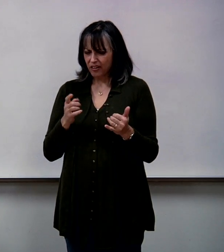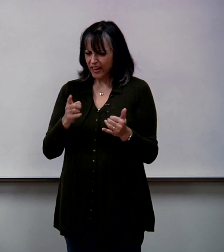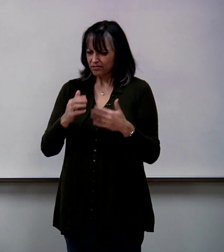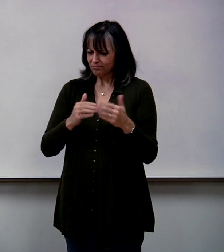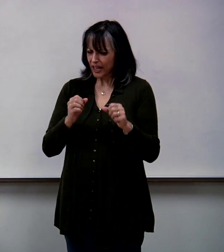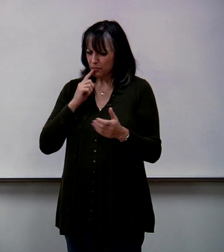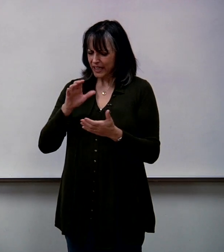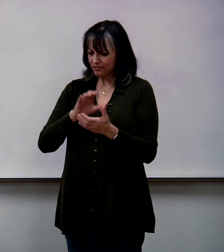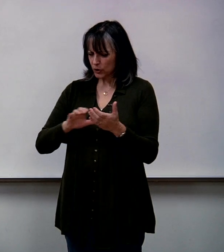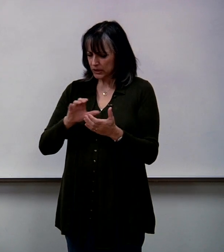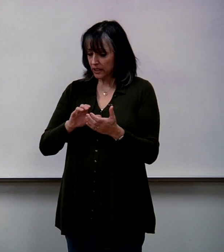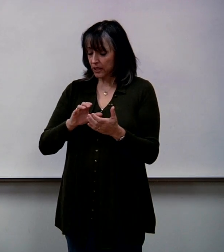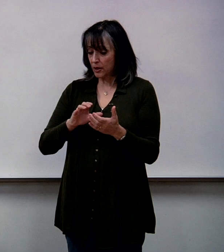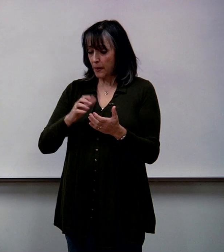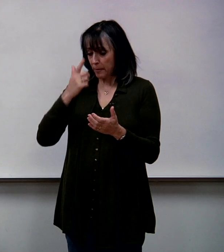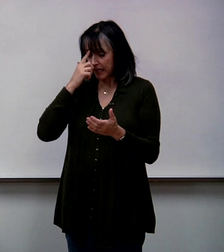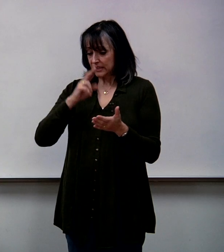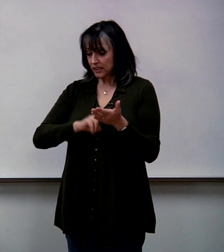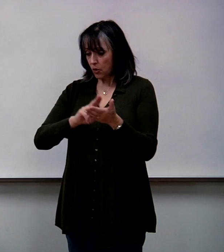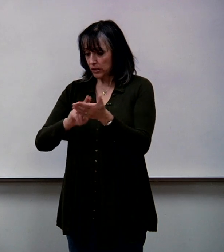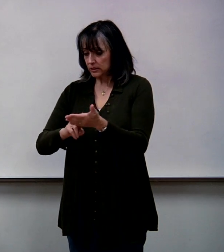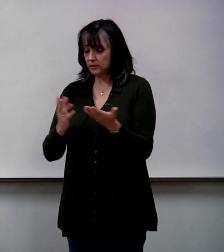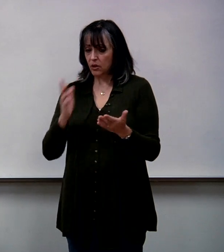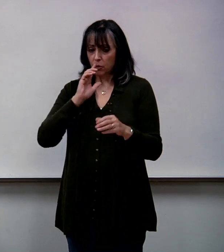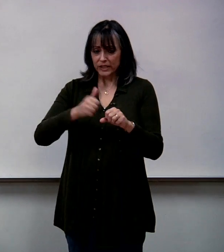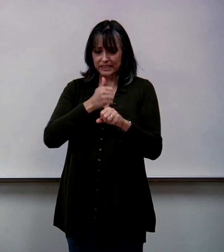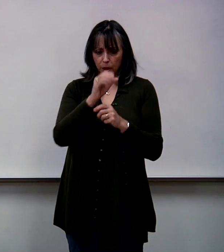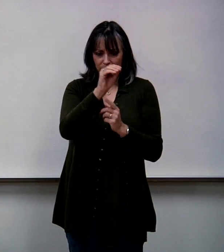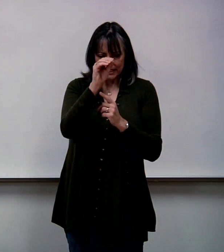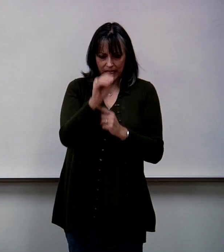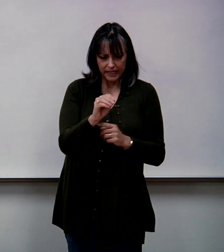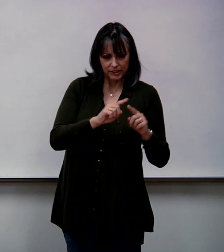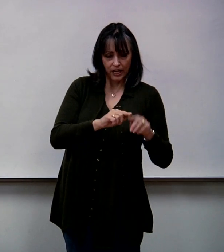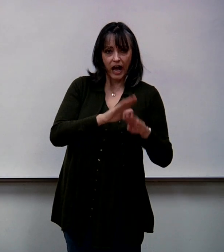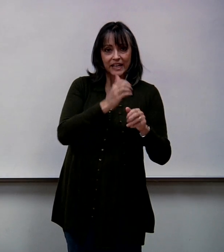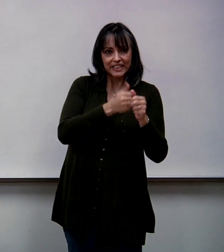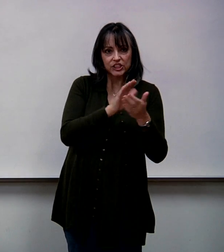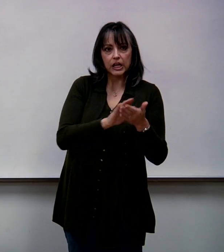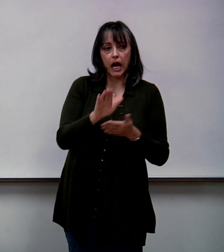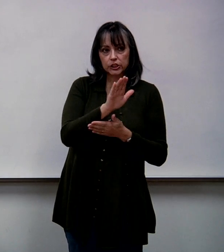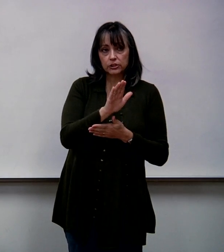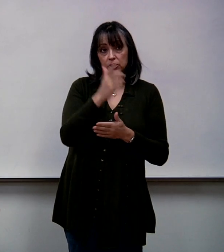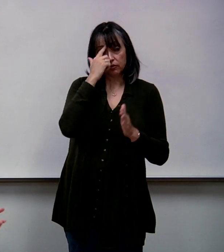signatures are proportional to each college. So the colleges that have the largest population you need more signatures